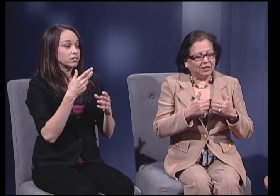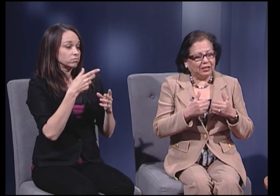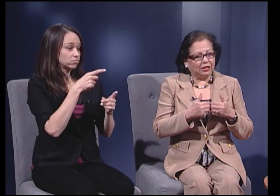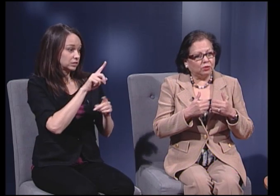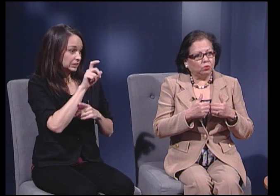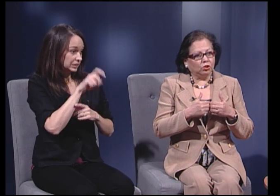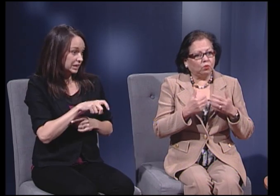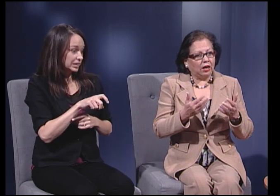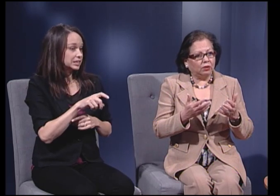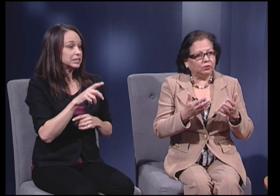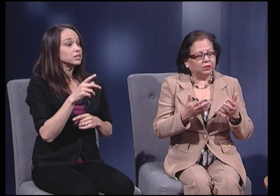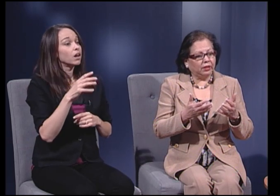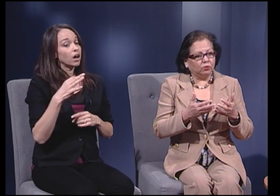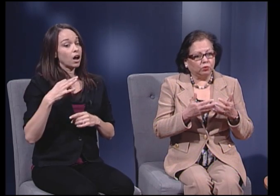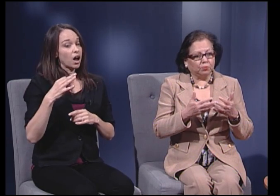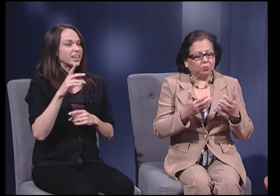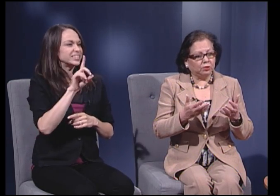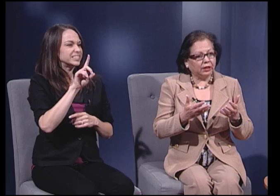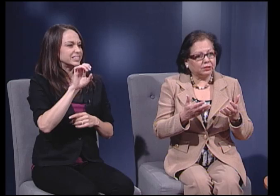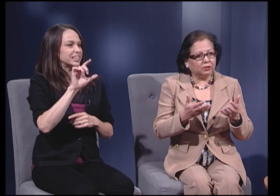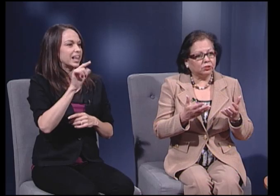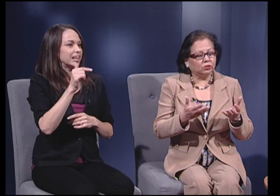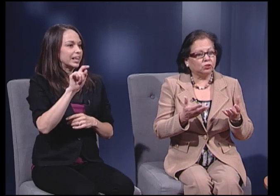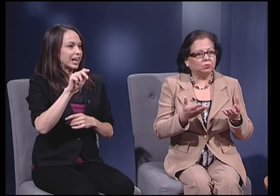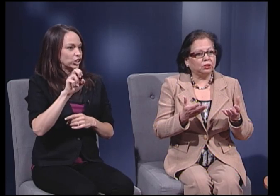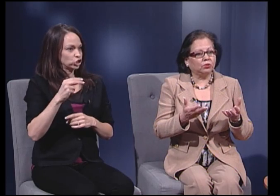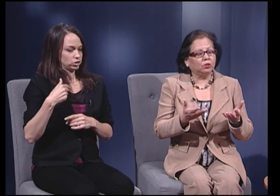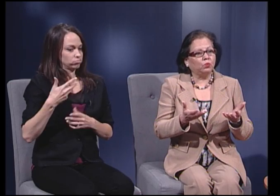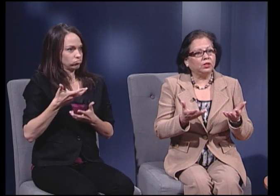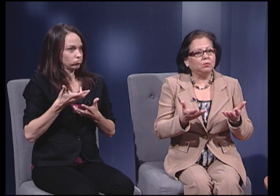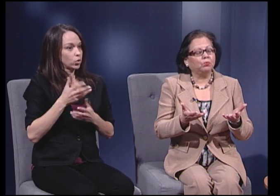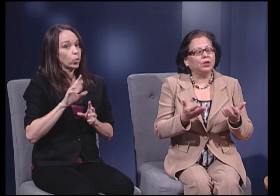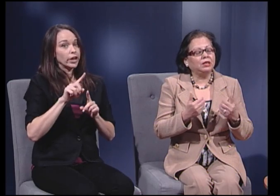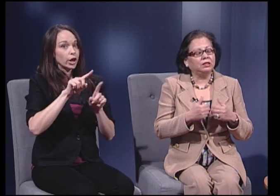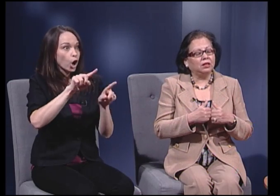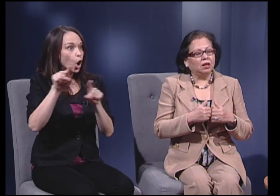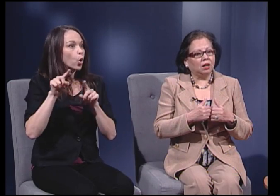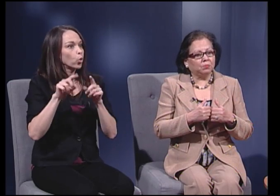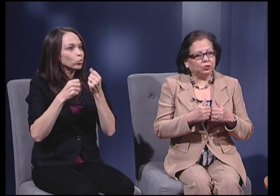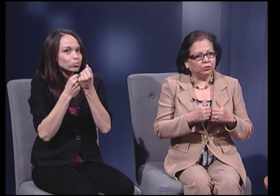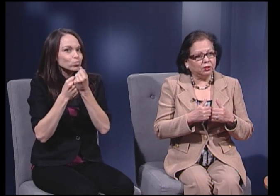and I will go out and we'll promote Texas to make sure that we keep bringing opportunities,